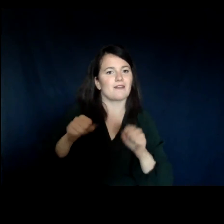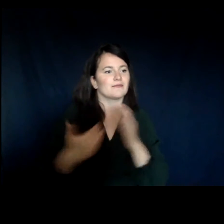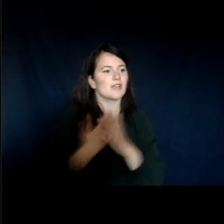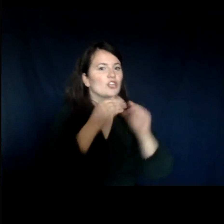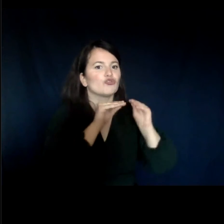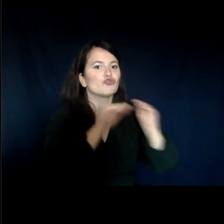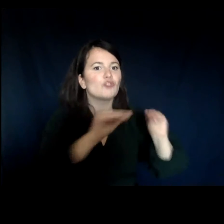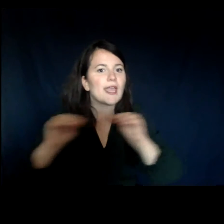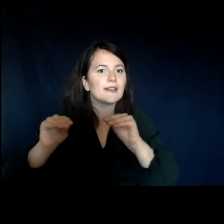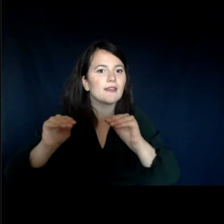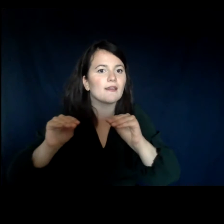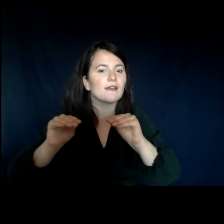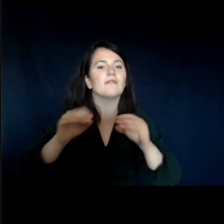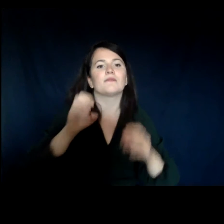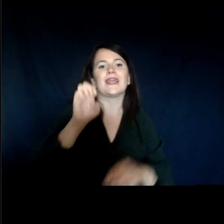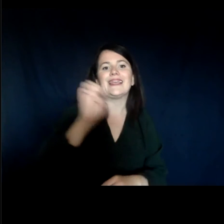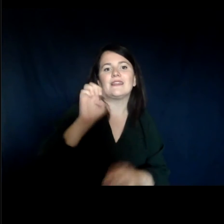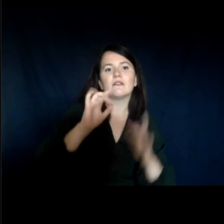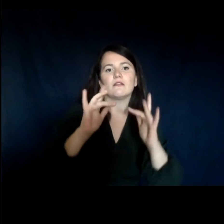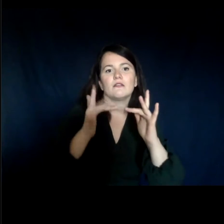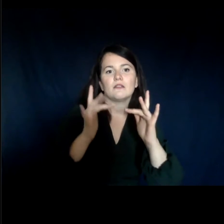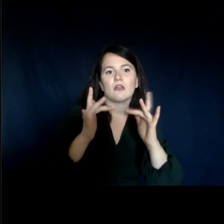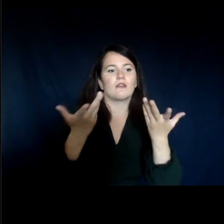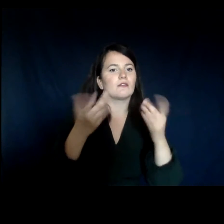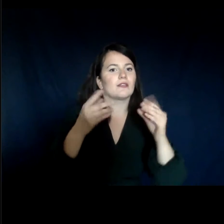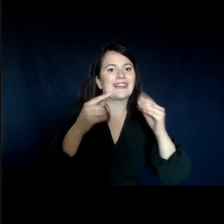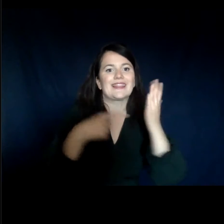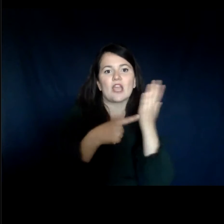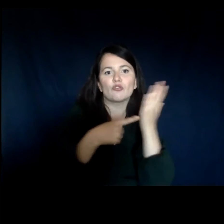adapt operations to help the maintenance of employment